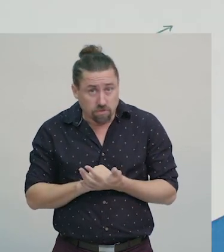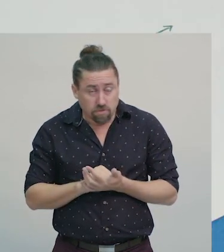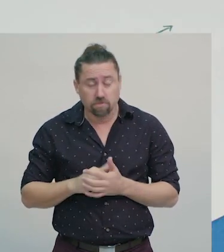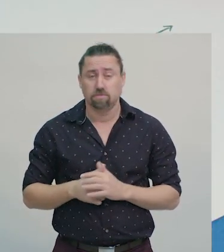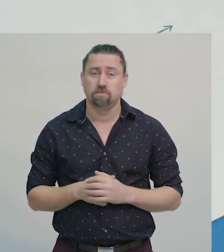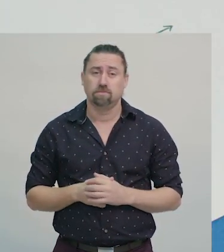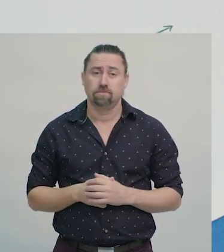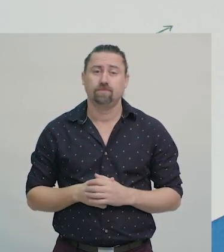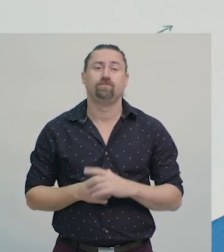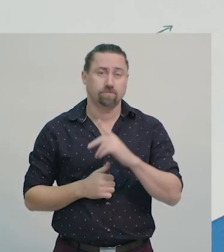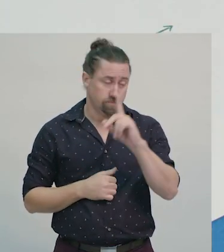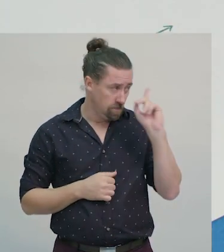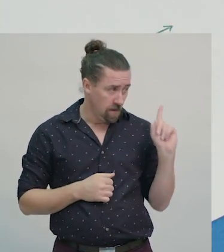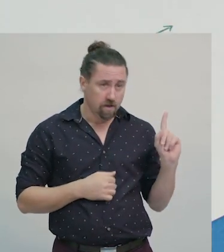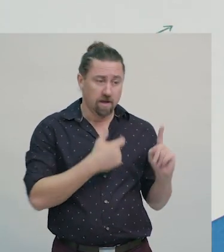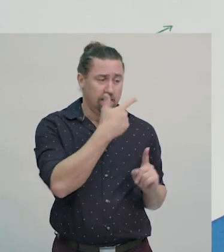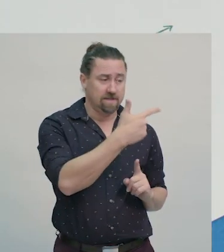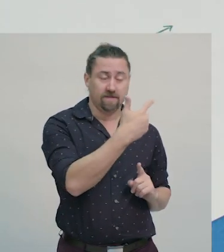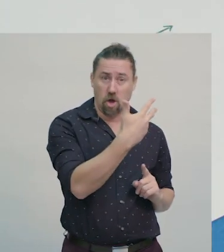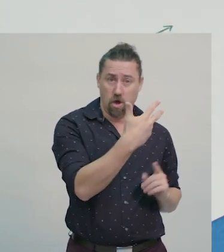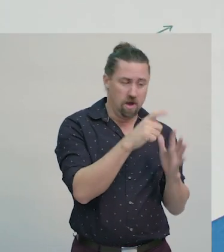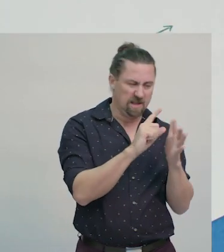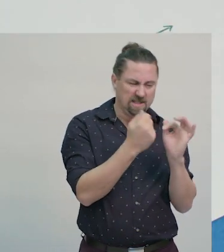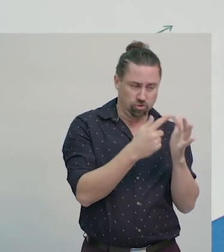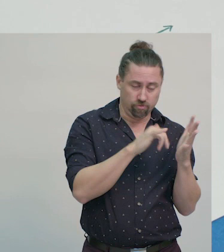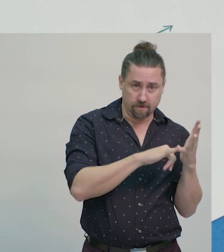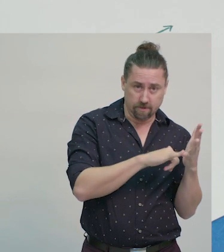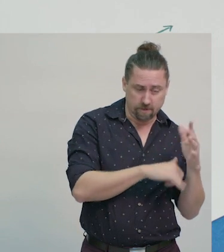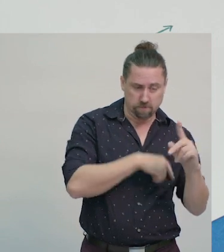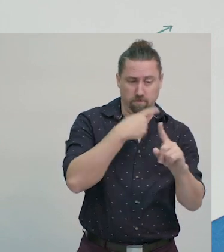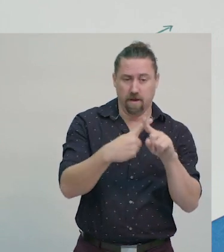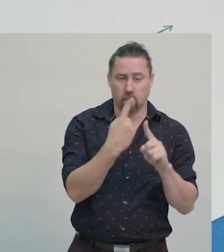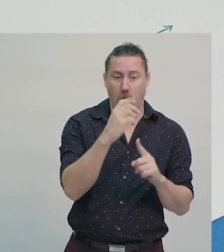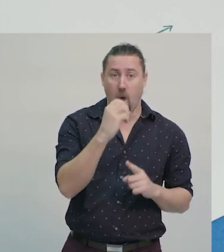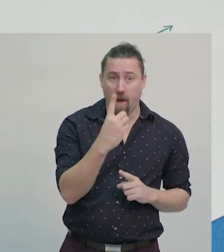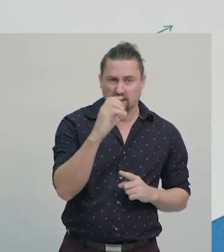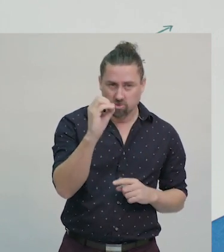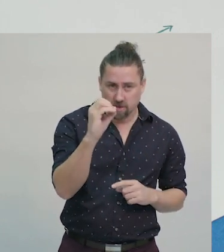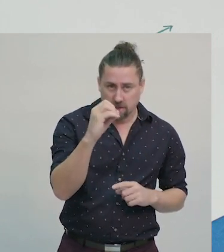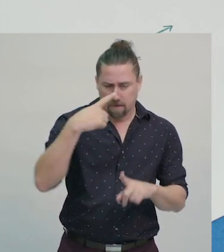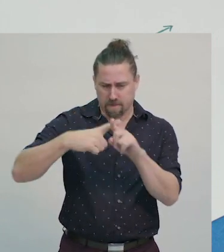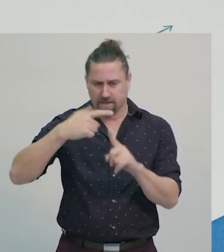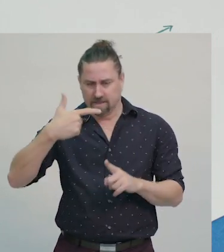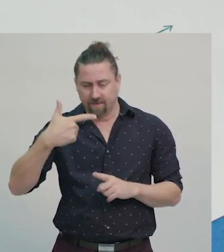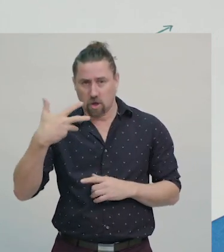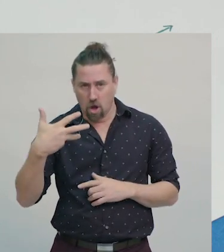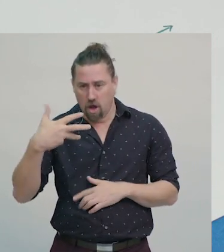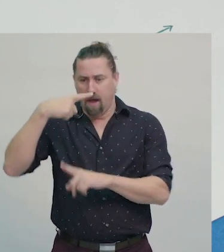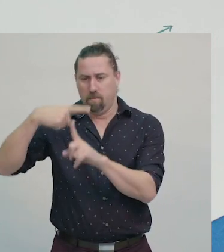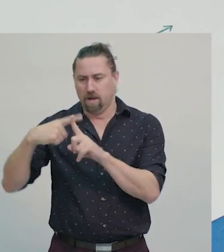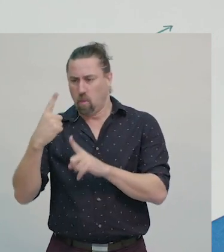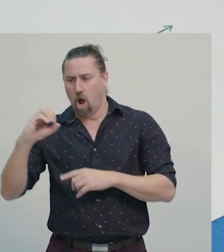Okay. 79 degrees, plus 101 degrees, plus 79 degrees, plus 101 degrees,